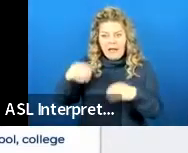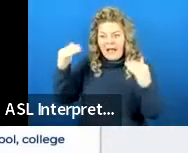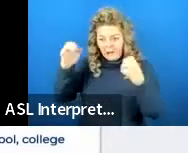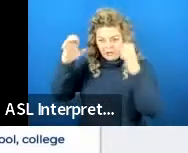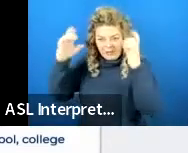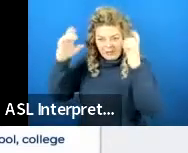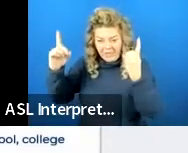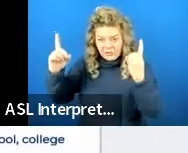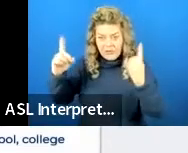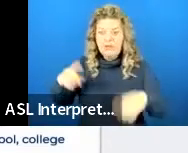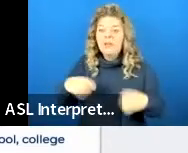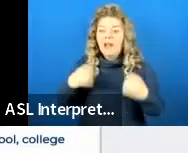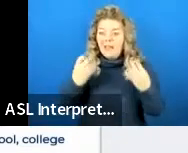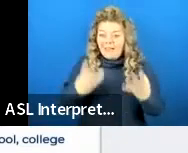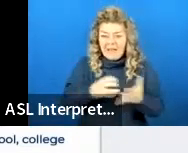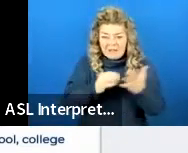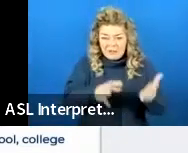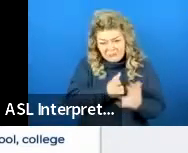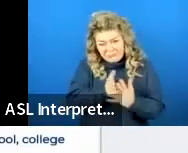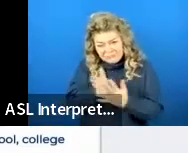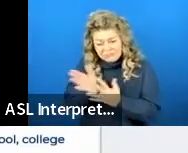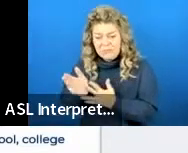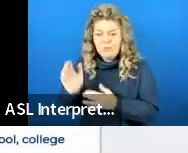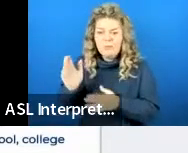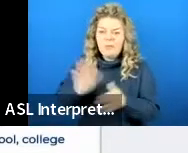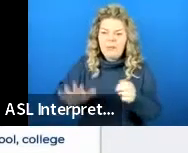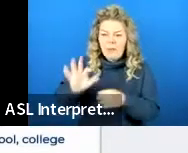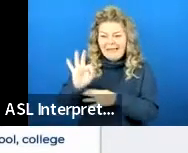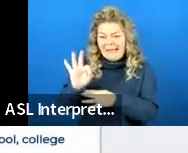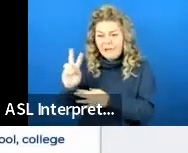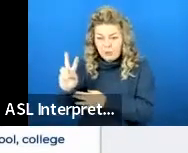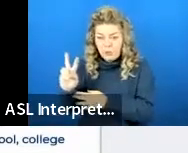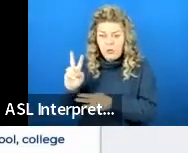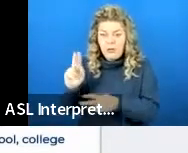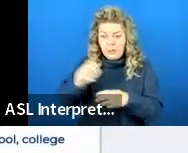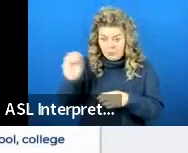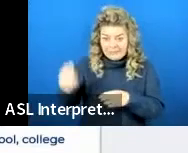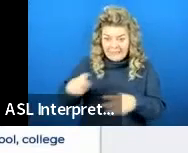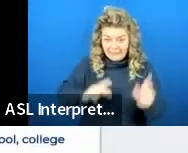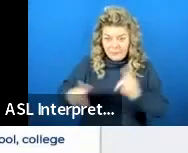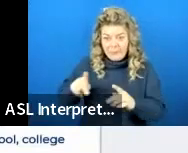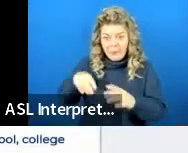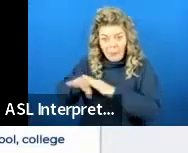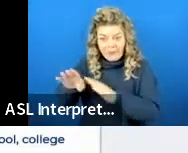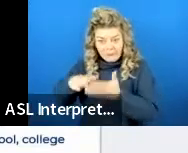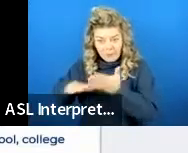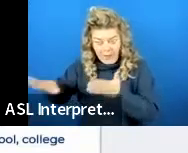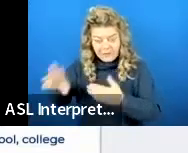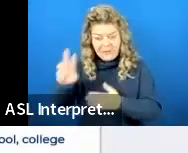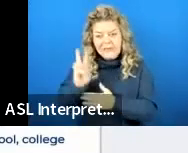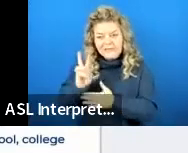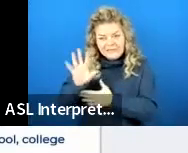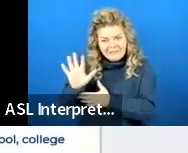and through high school graduation with 92% entering college and 265 at U of M campuses.